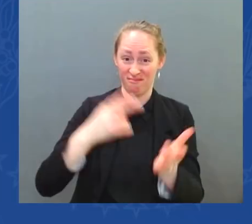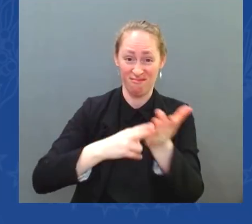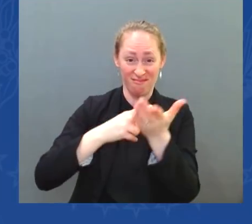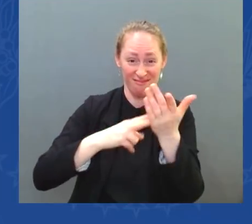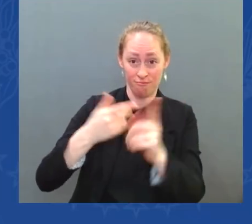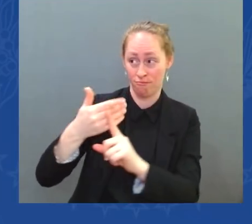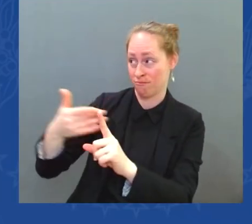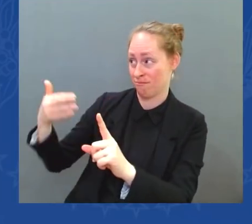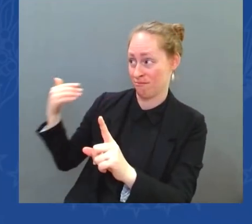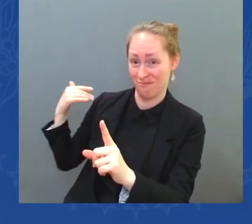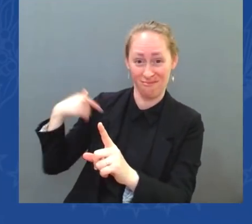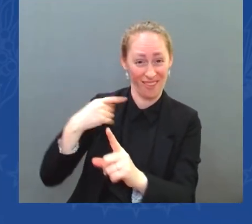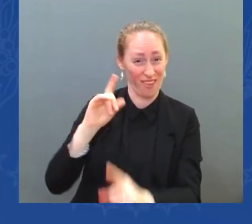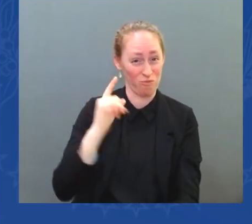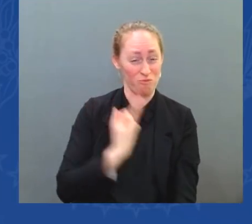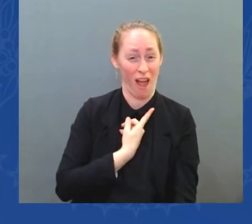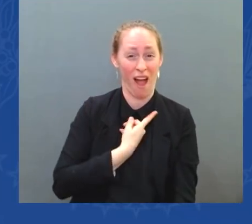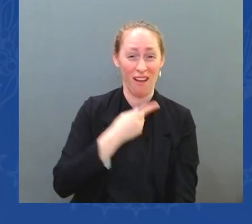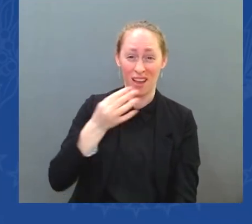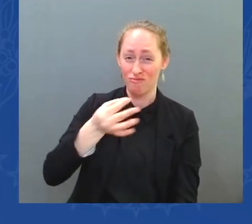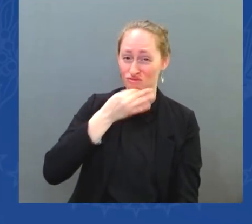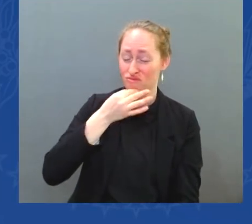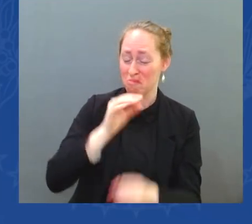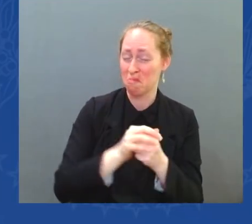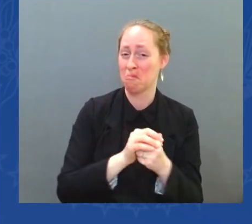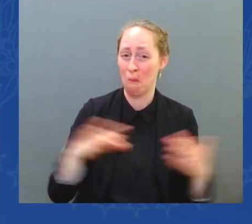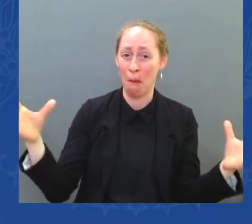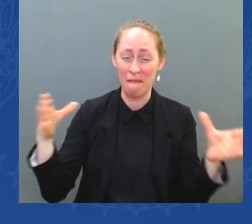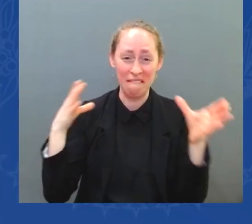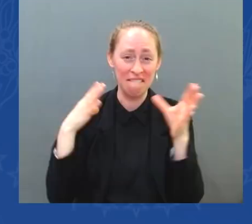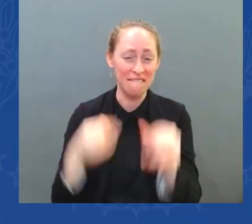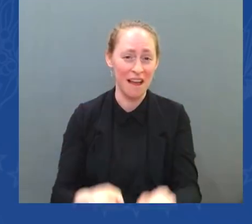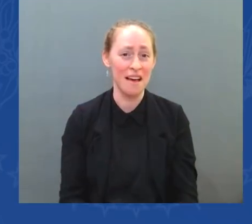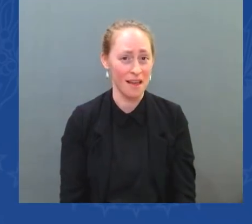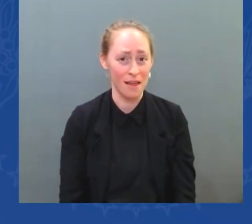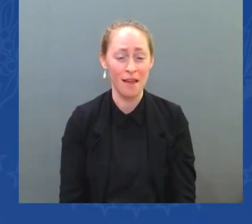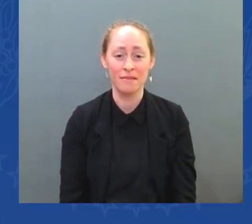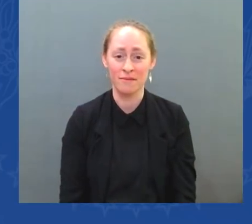our economy created more jobs in rural America than occurred in the last 15 years.